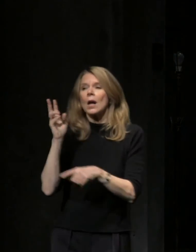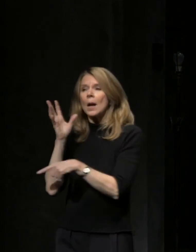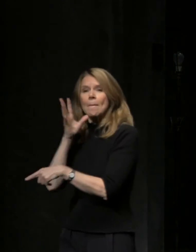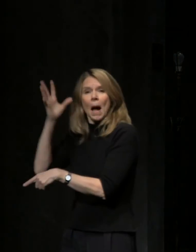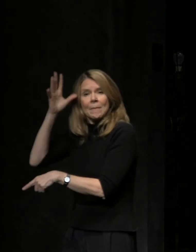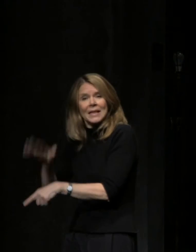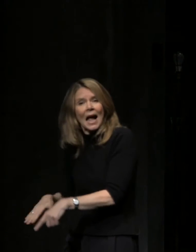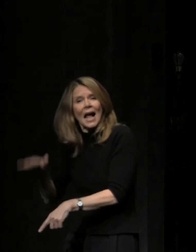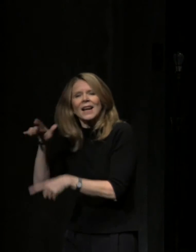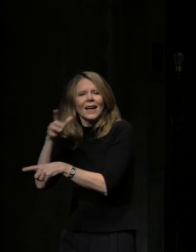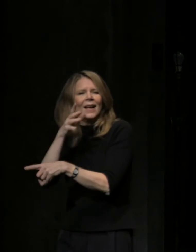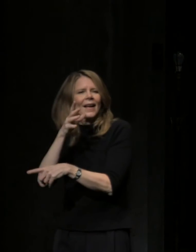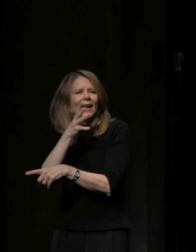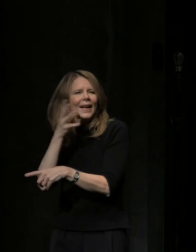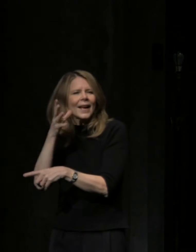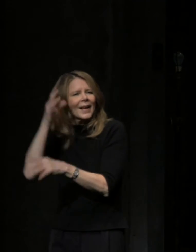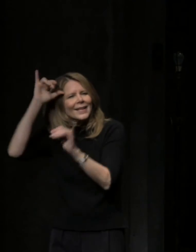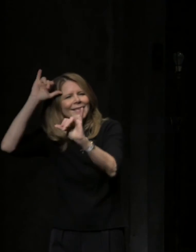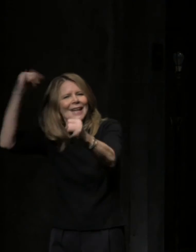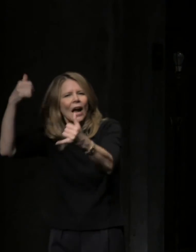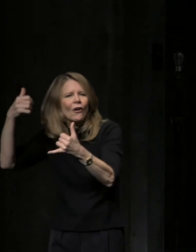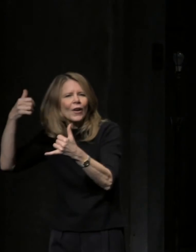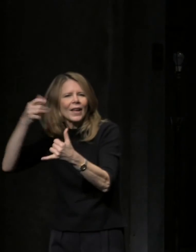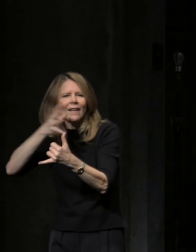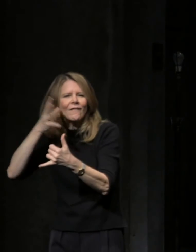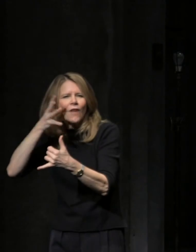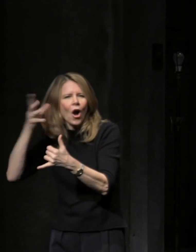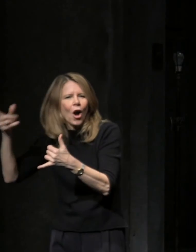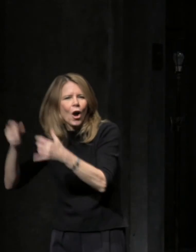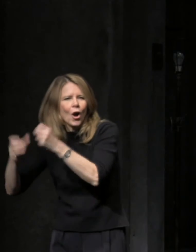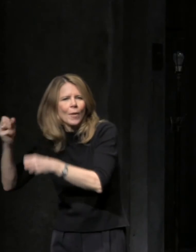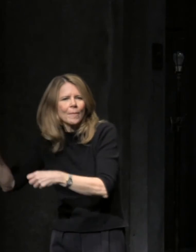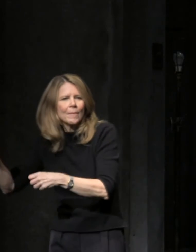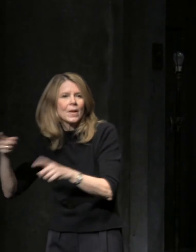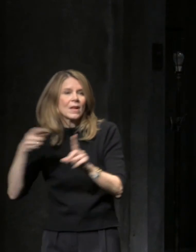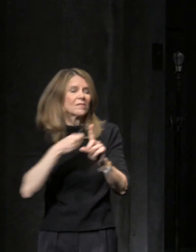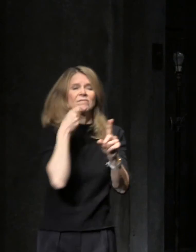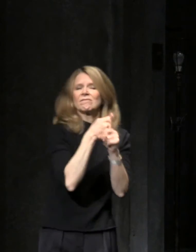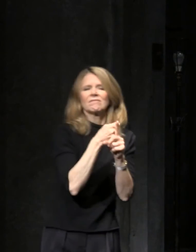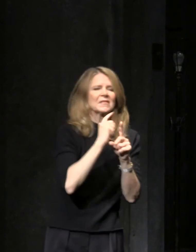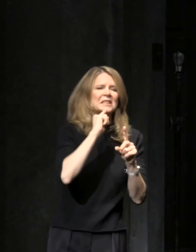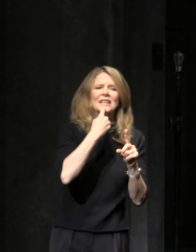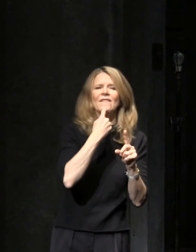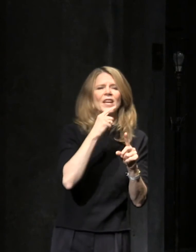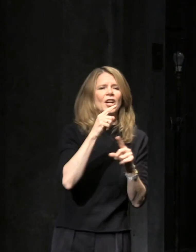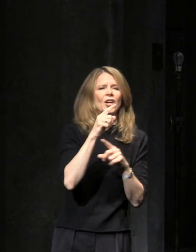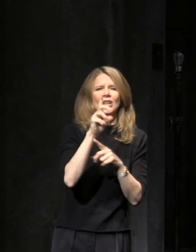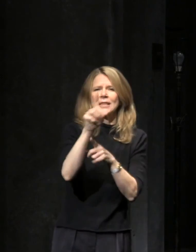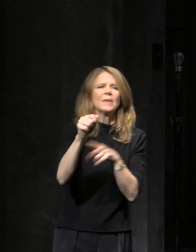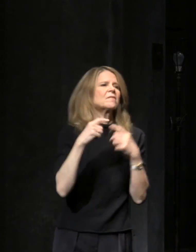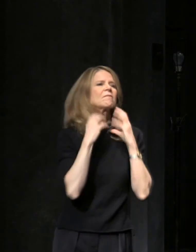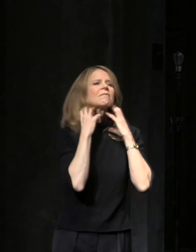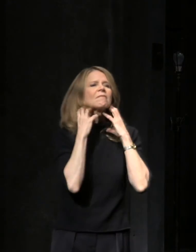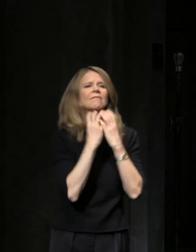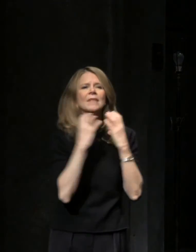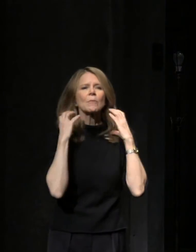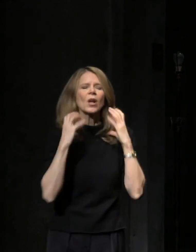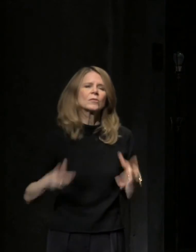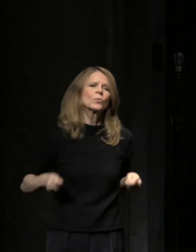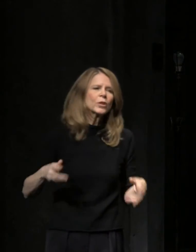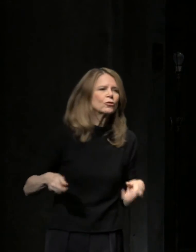farmers in the west of Ireland, and with severe disabilities, with a neck brace, a wheelchair,